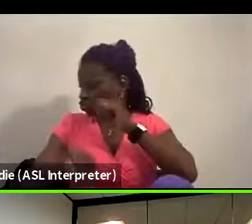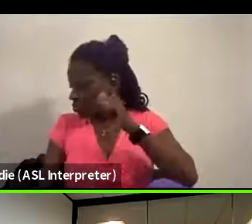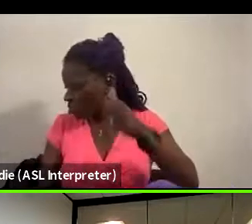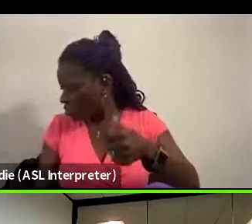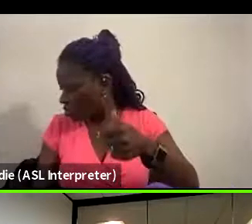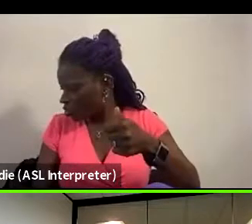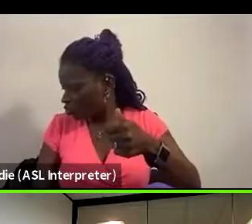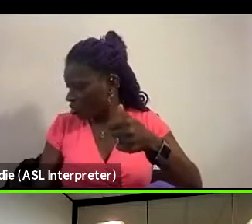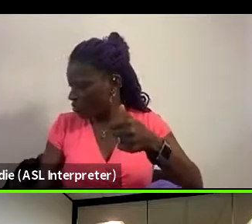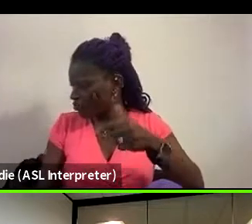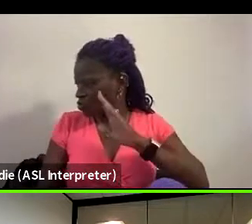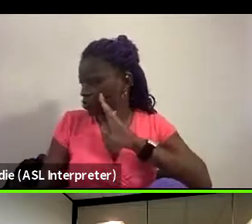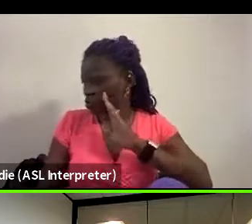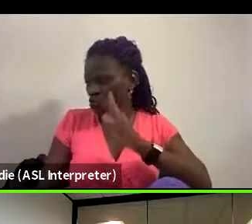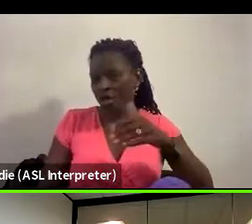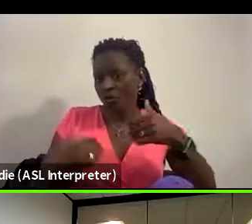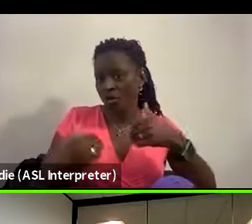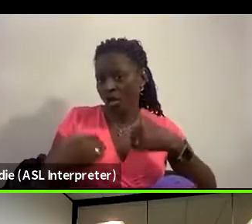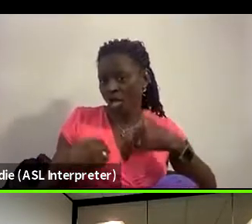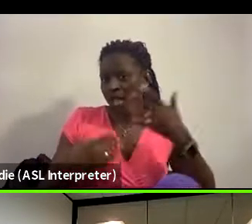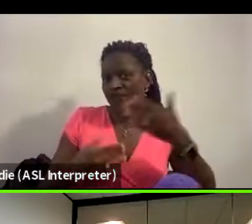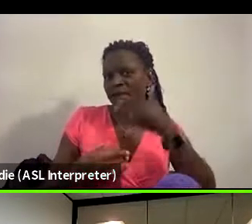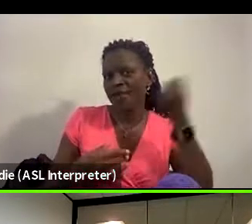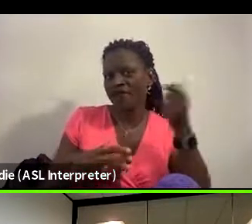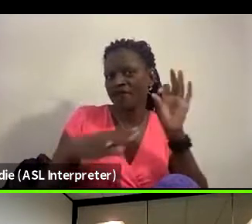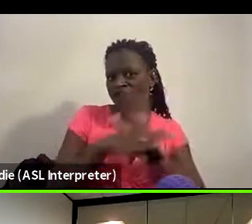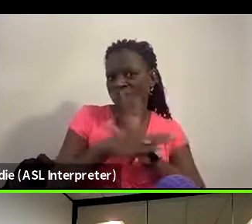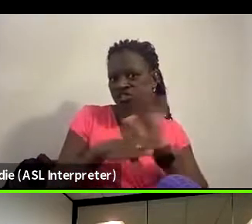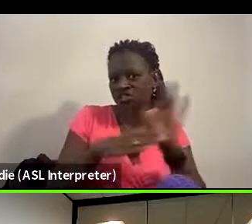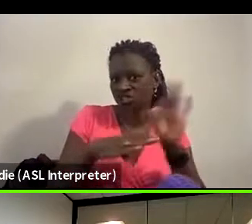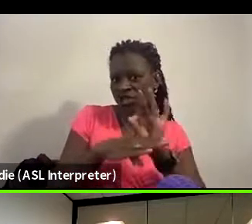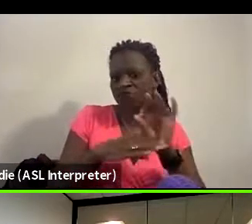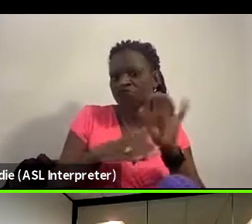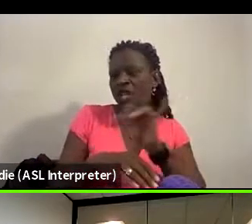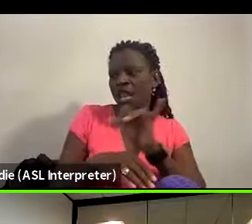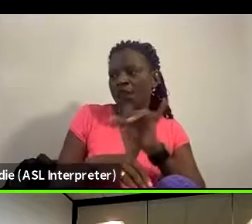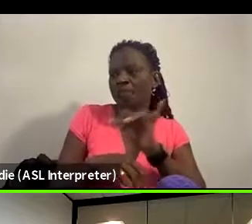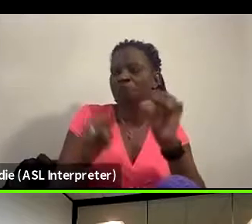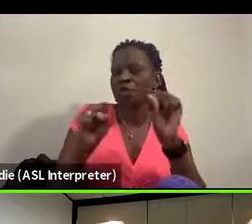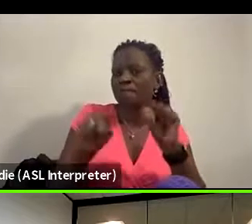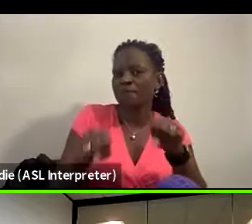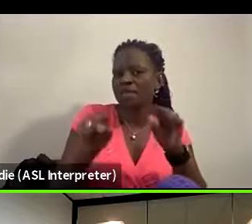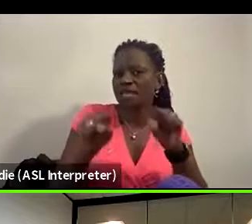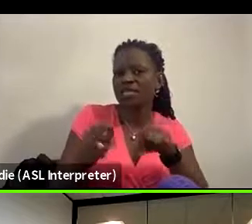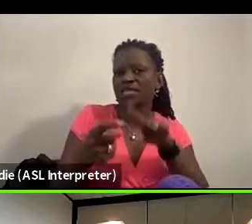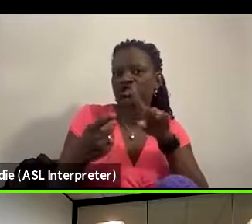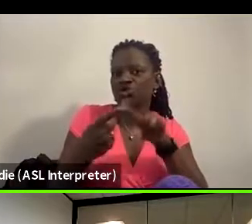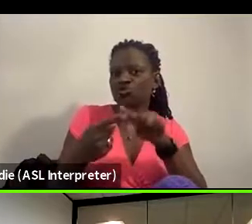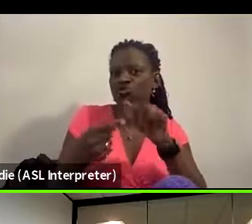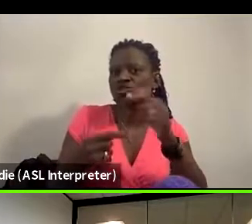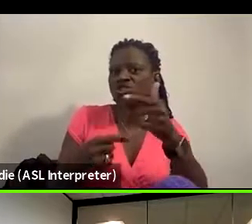be improved in my turn, for example, the ability to go fence, for example,